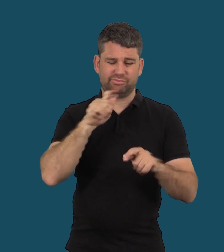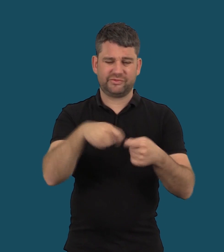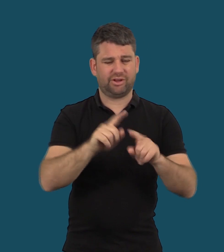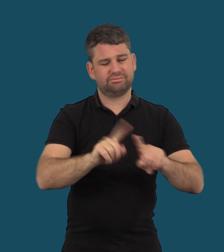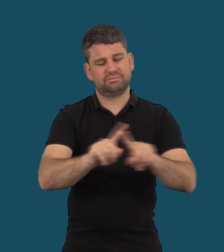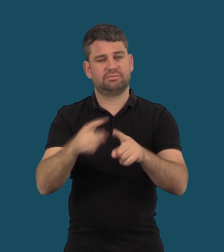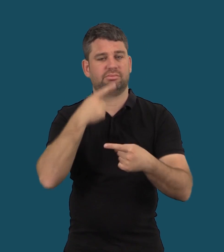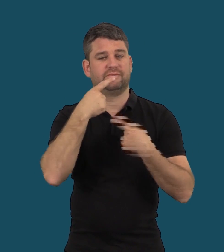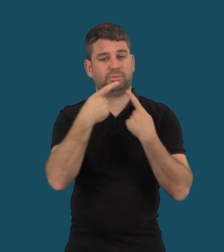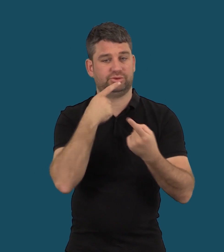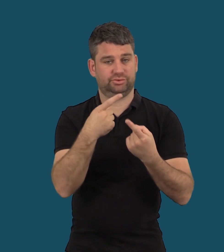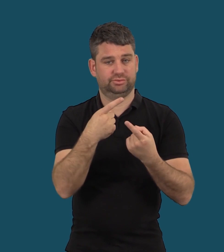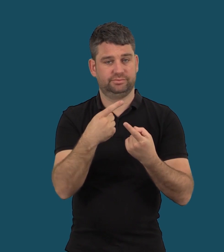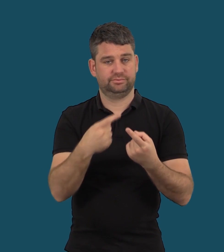Emergency Relief Centres will provide you with further information about your situation.